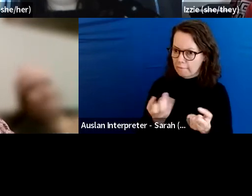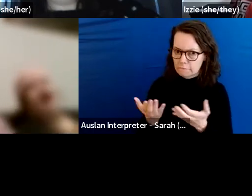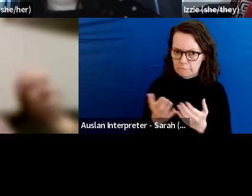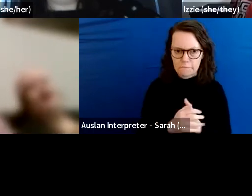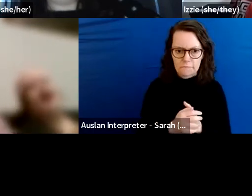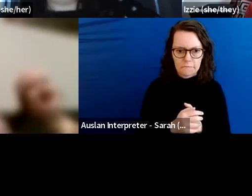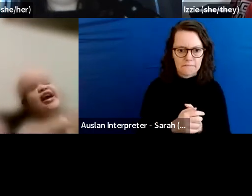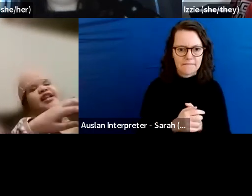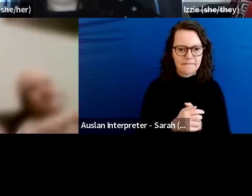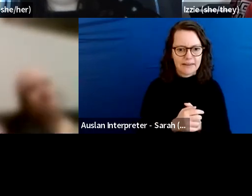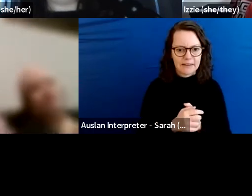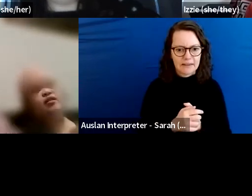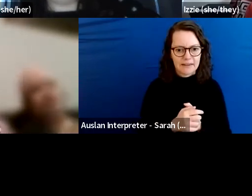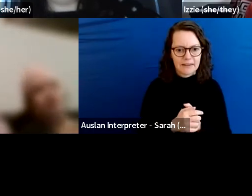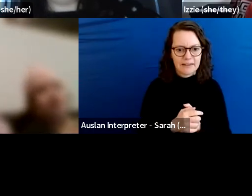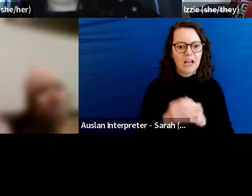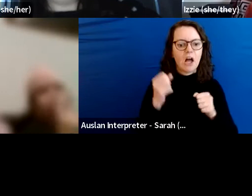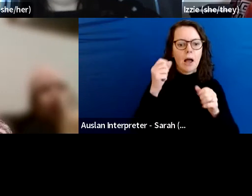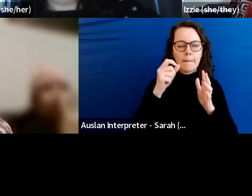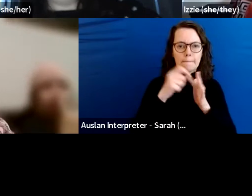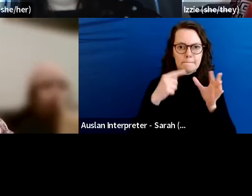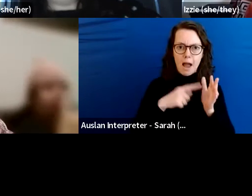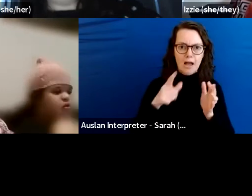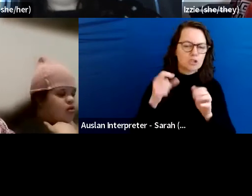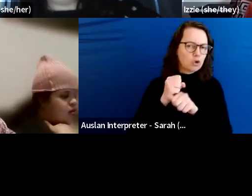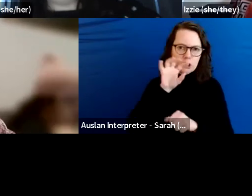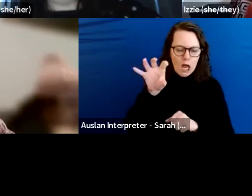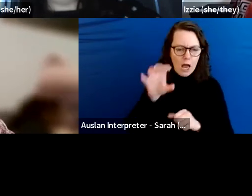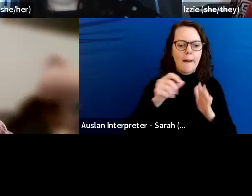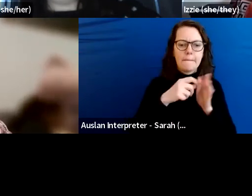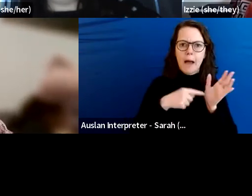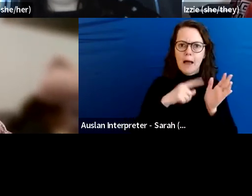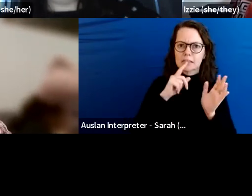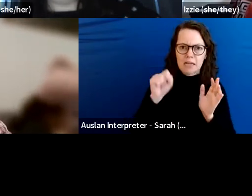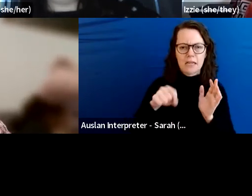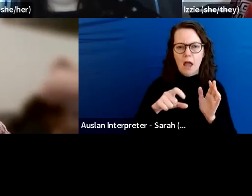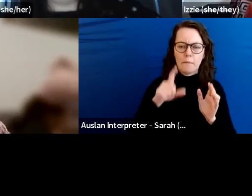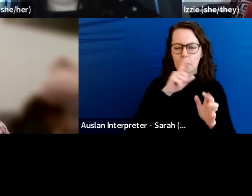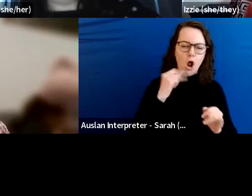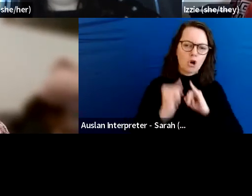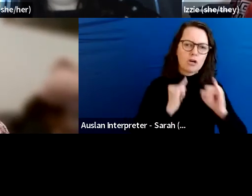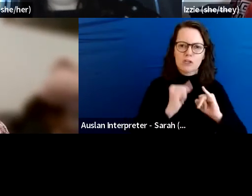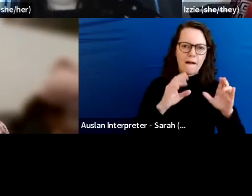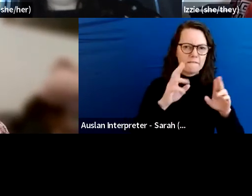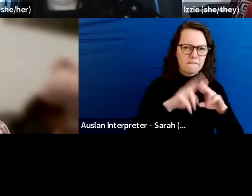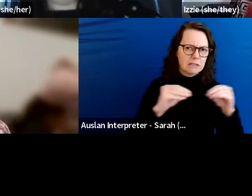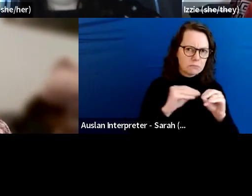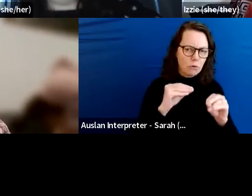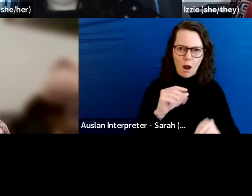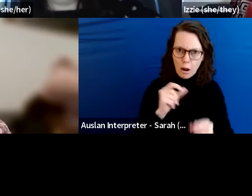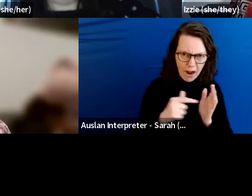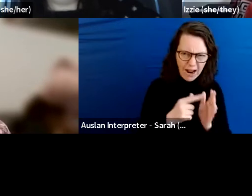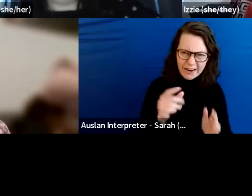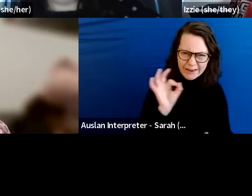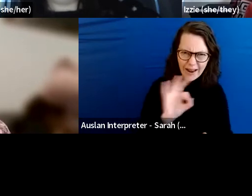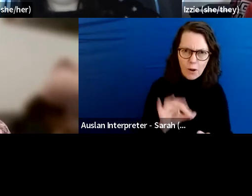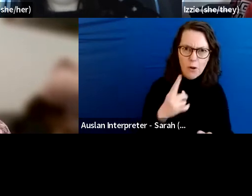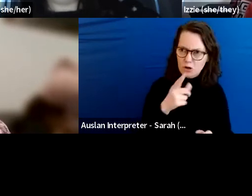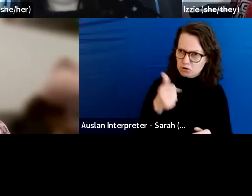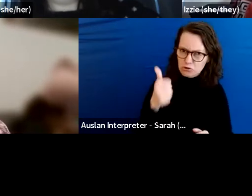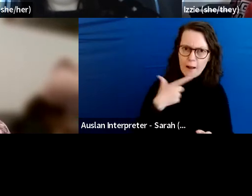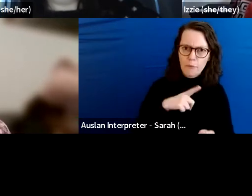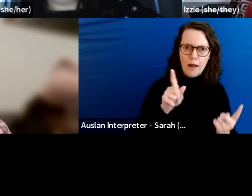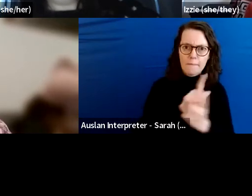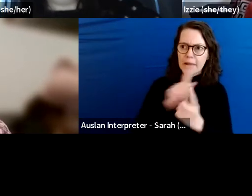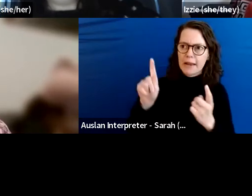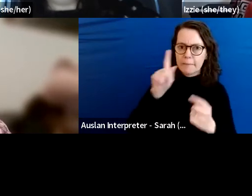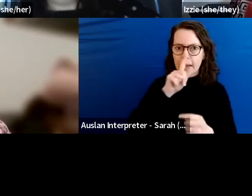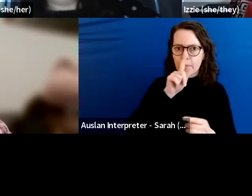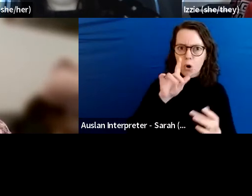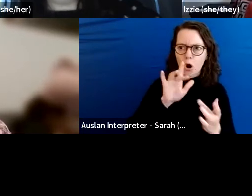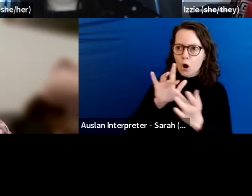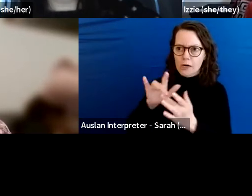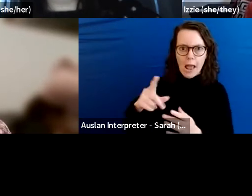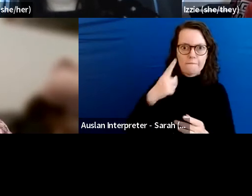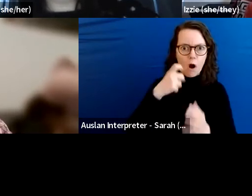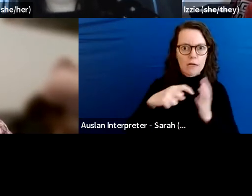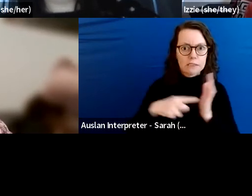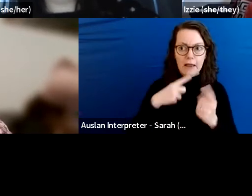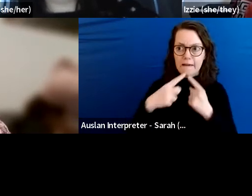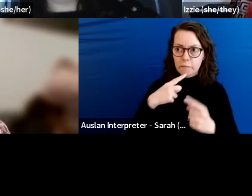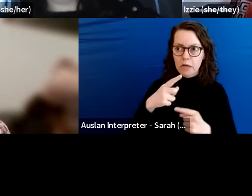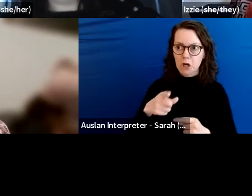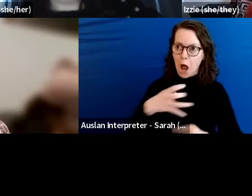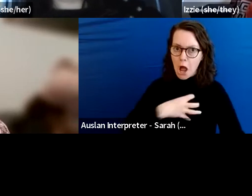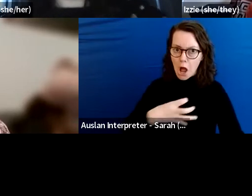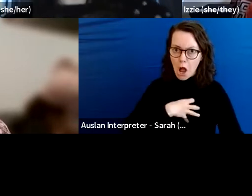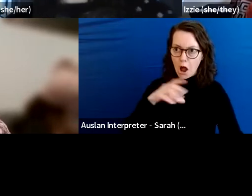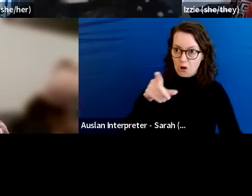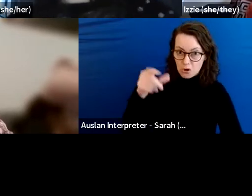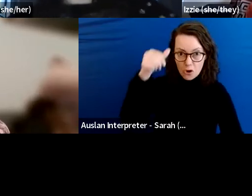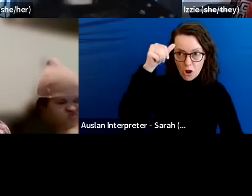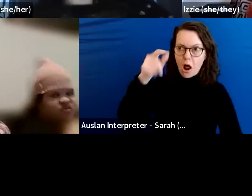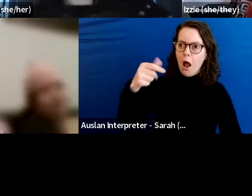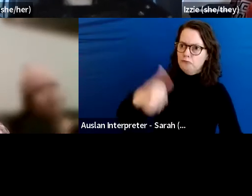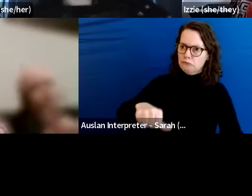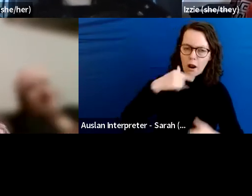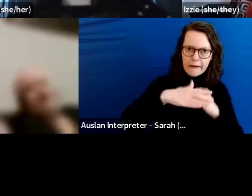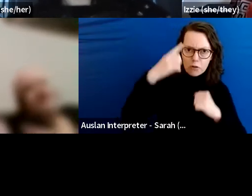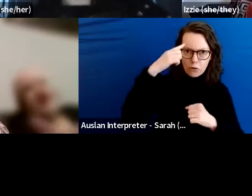The greatest thing that so many people said over the years. Social media is rubbish blah blah blah, but it's the best thing ever because you meet other families, you can connect and you find any information from other people across the world so like I